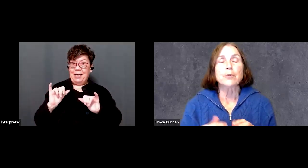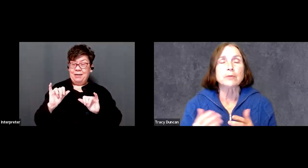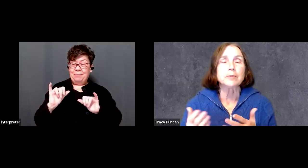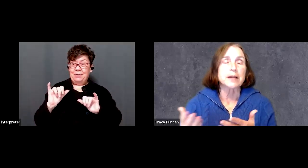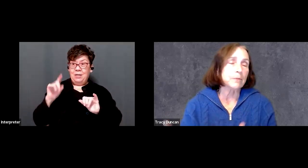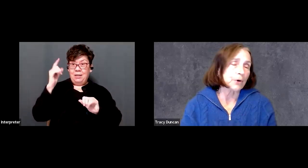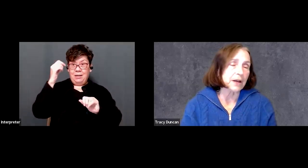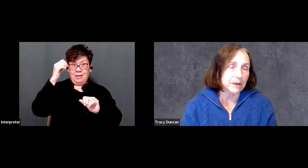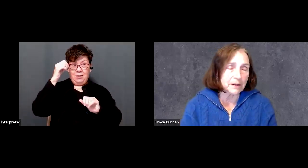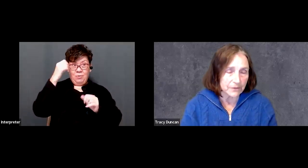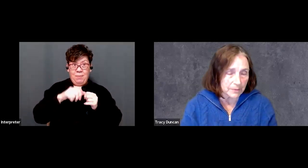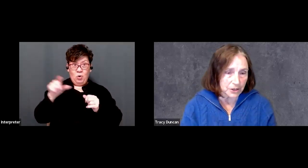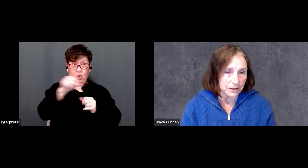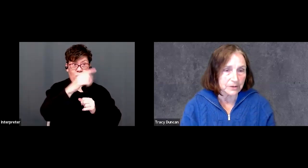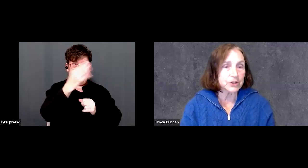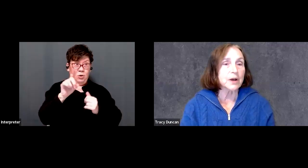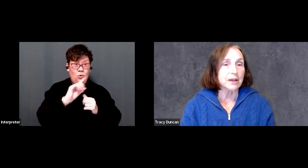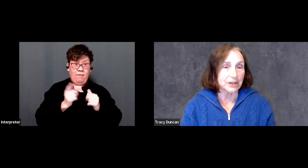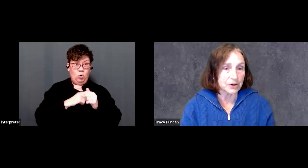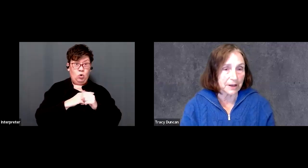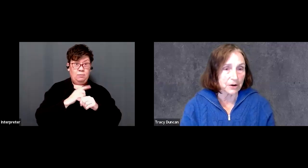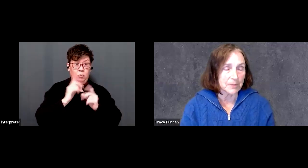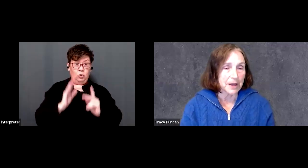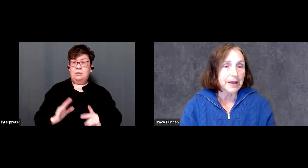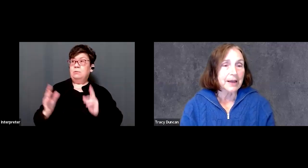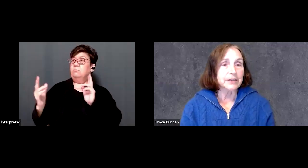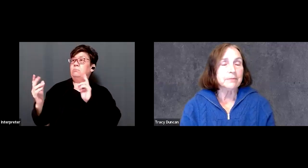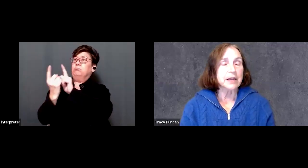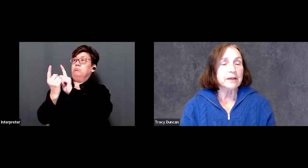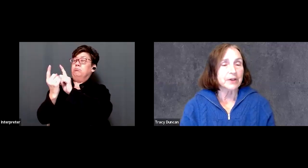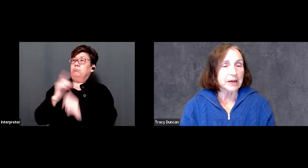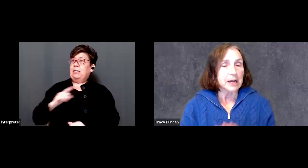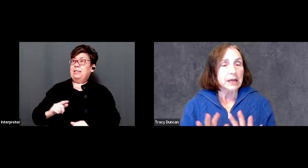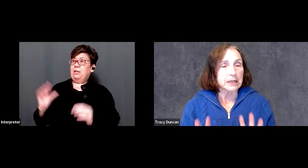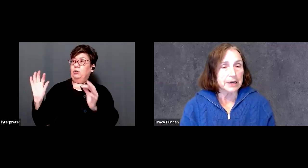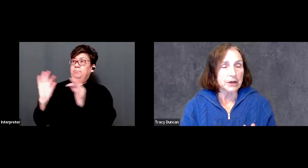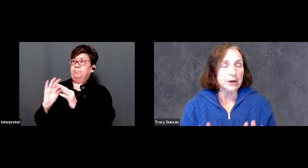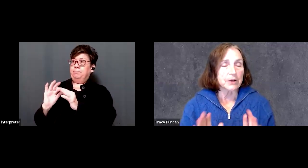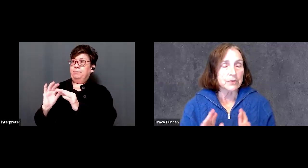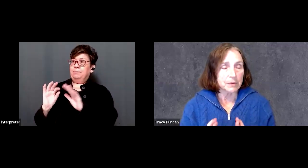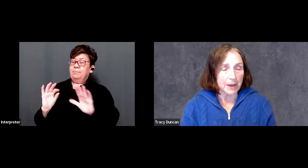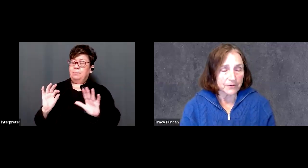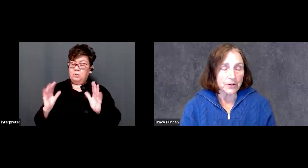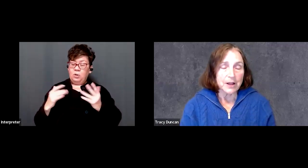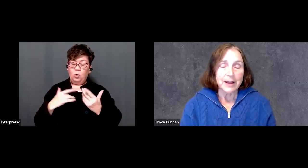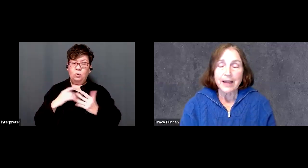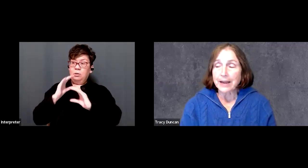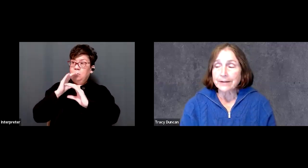that probably is bringing this information to a legislator and to make it very clear and respectful,